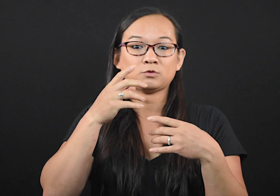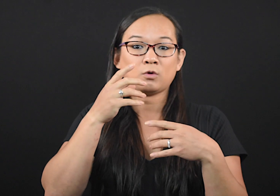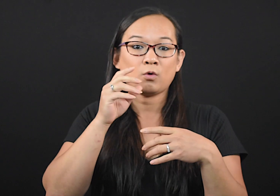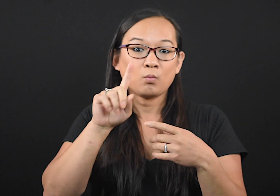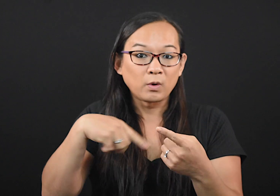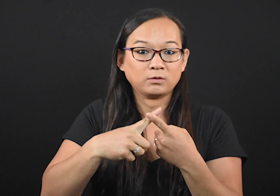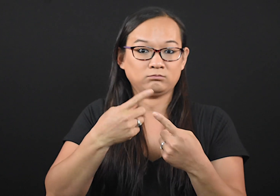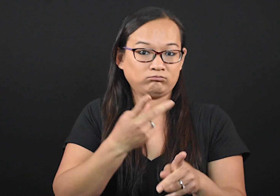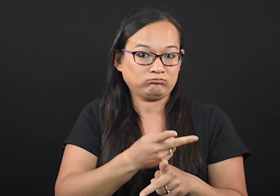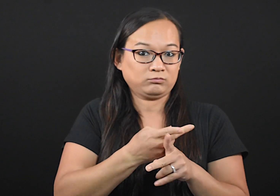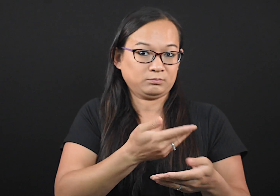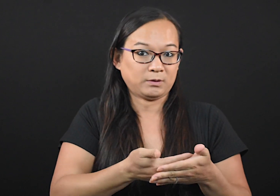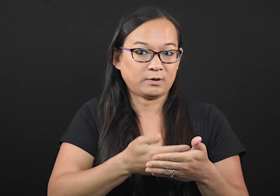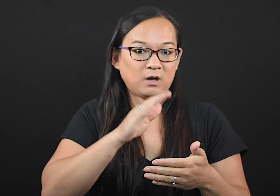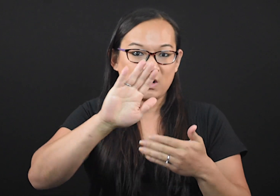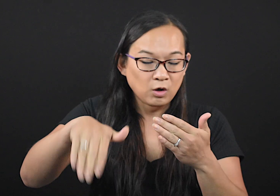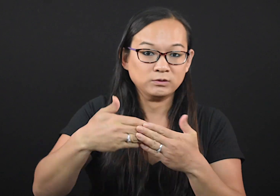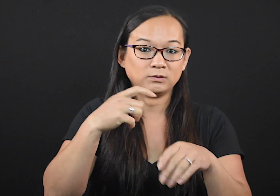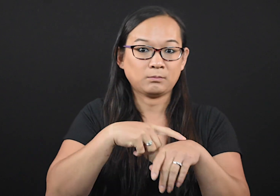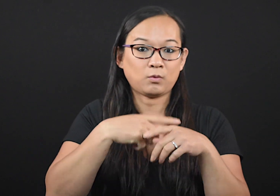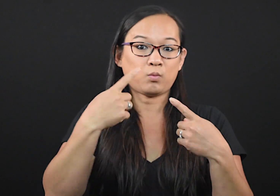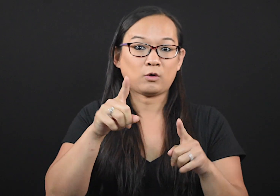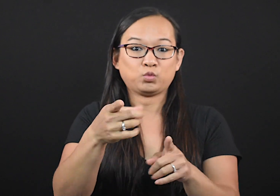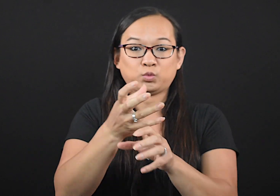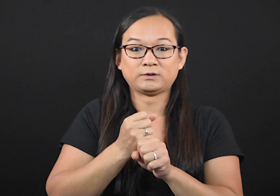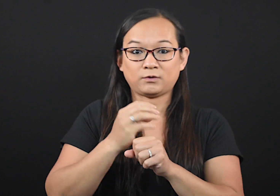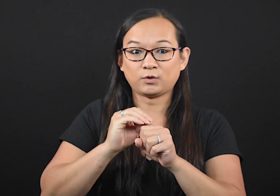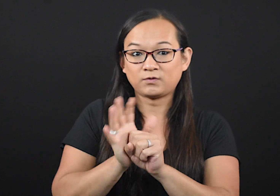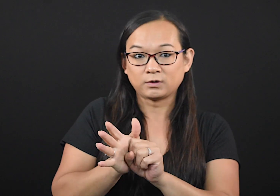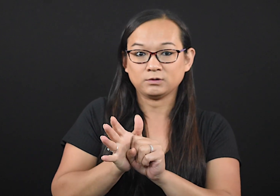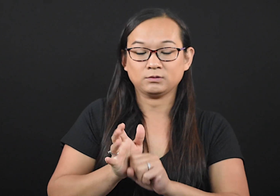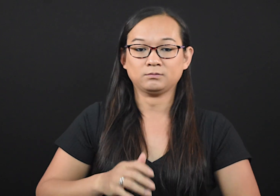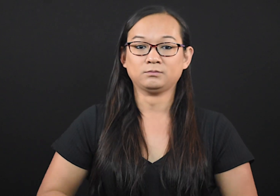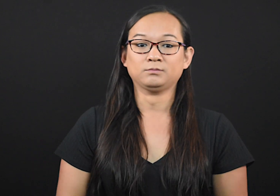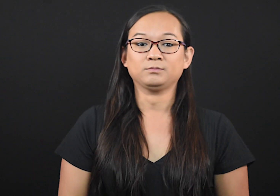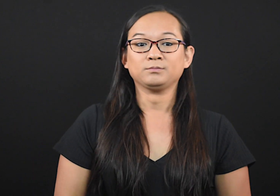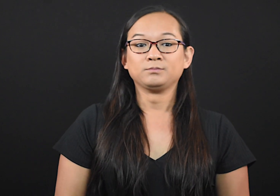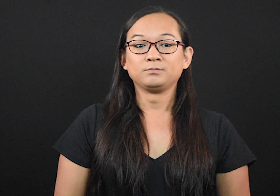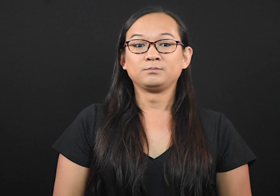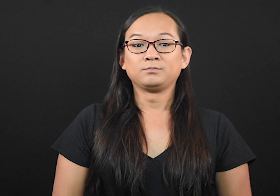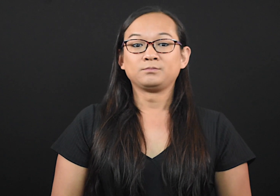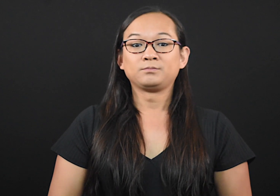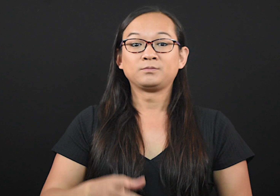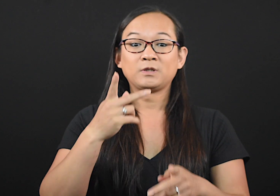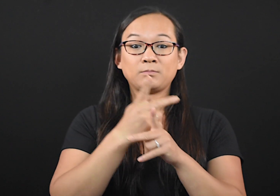they might have been exposed. Any caregiver feeding the baby should wear a mask when caring for the baby for the entire time you are in isolation and during their own quarantine